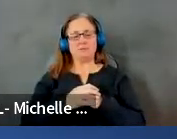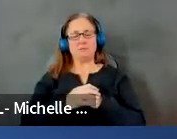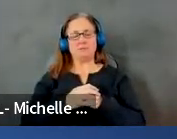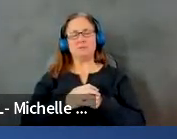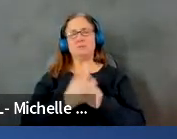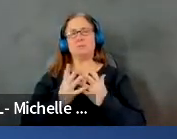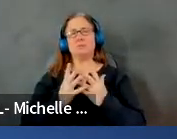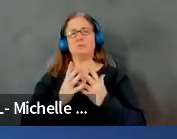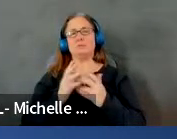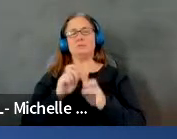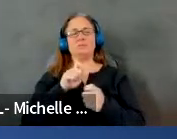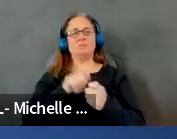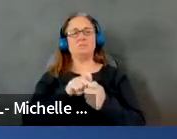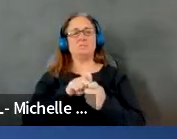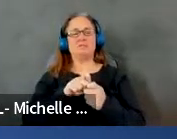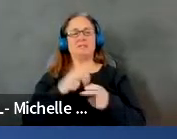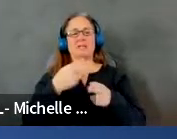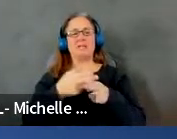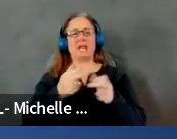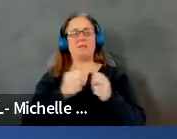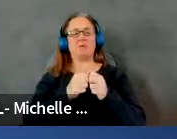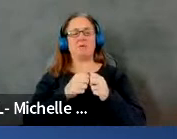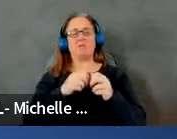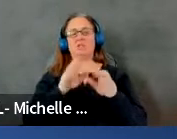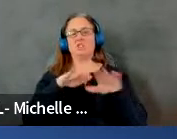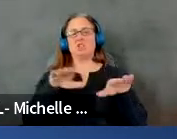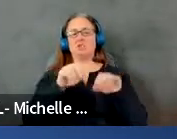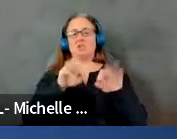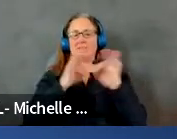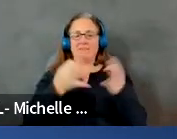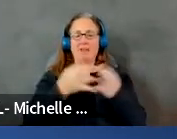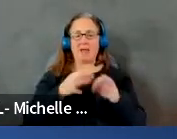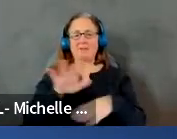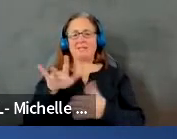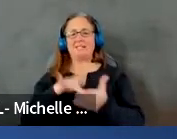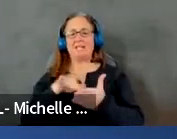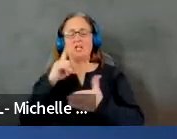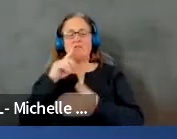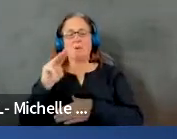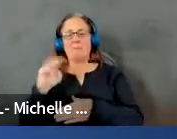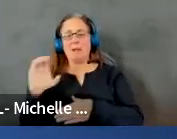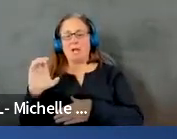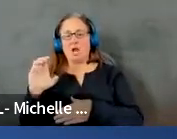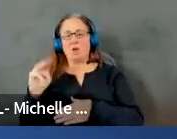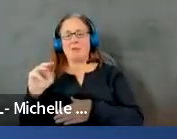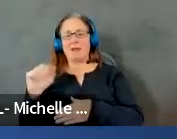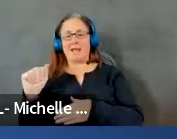the administration of Children and Families and the centers for Medicare and Medicaid. And